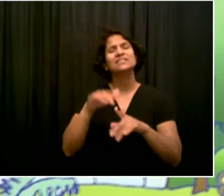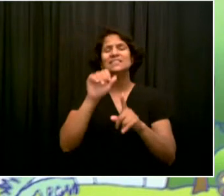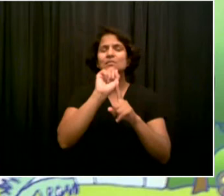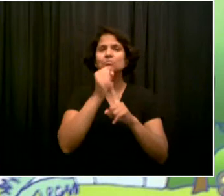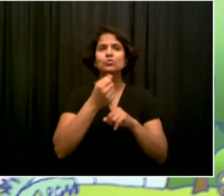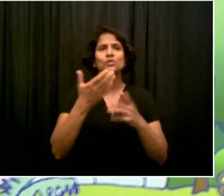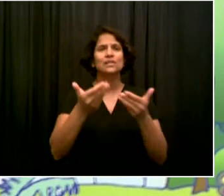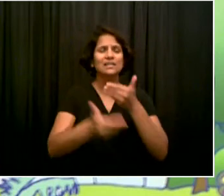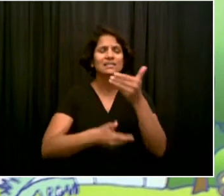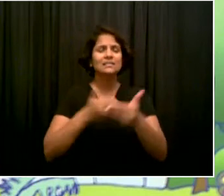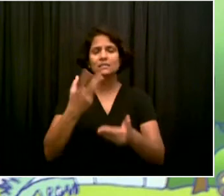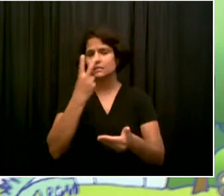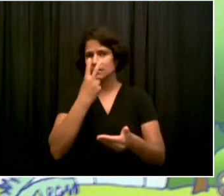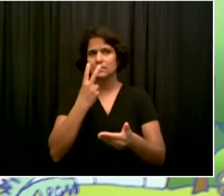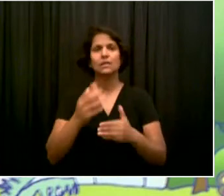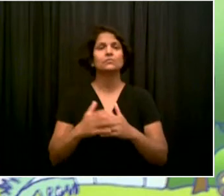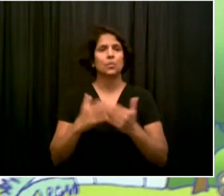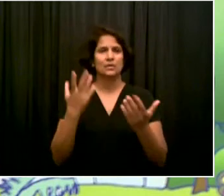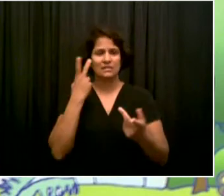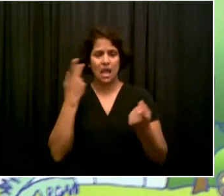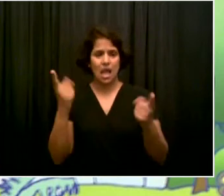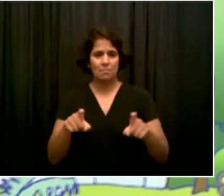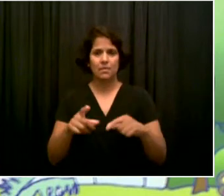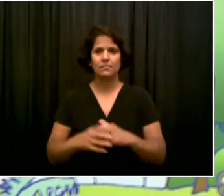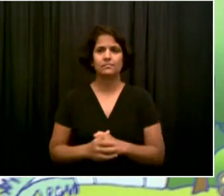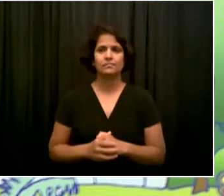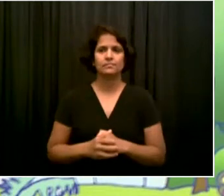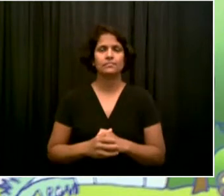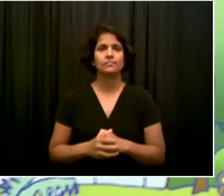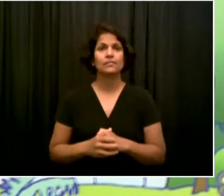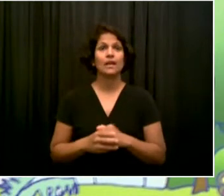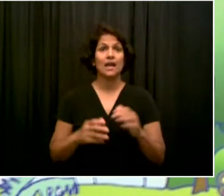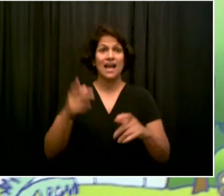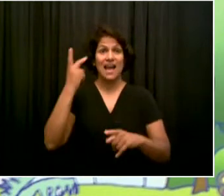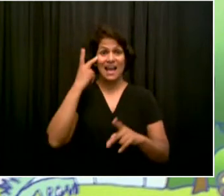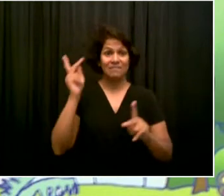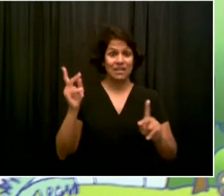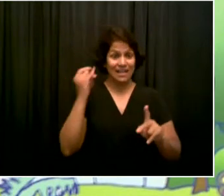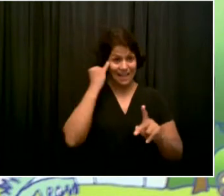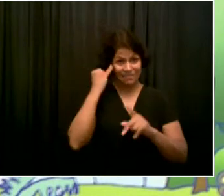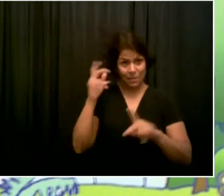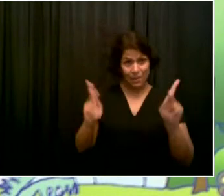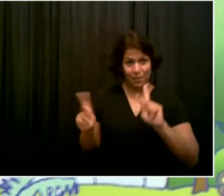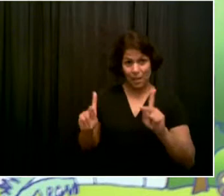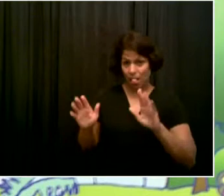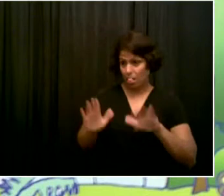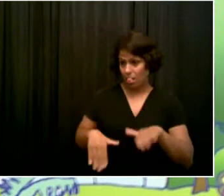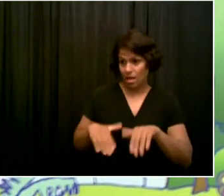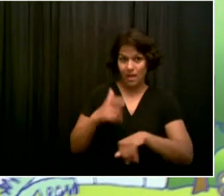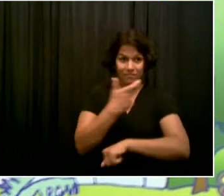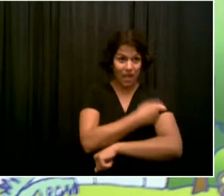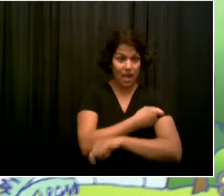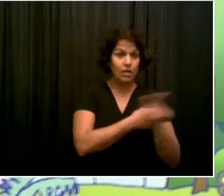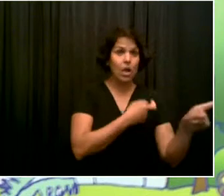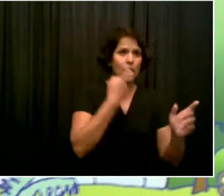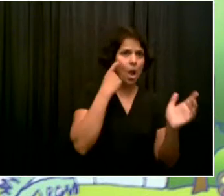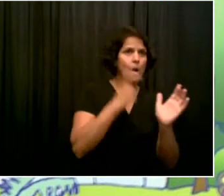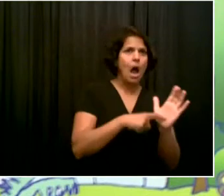ARE RESPONDING TO THIS MOMENT, TO THE CLEAR EVIDENCE IN